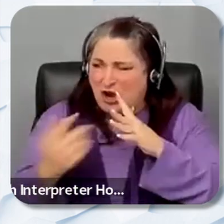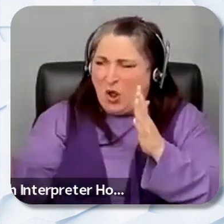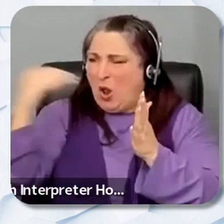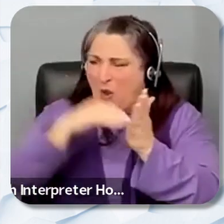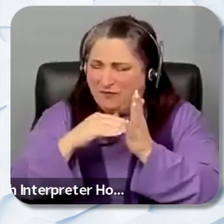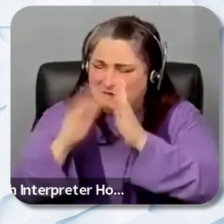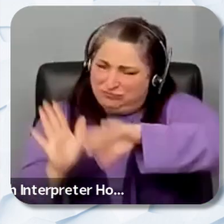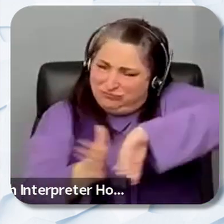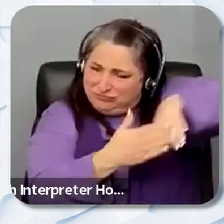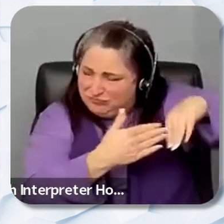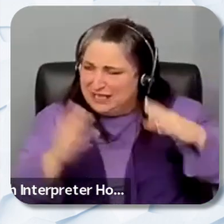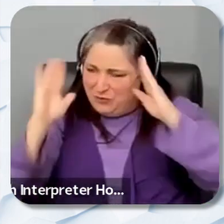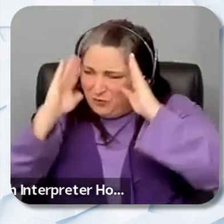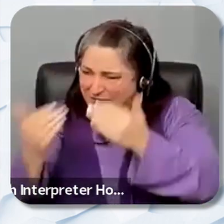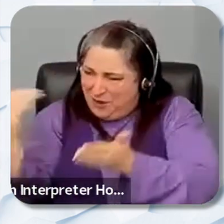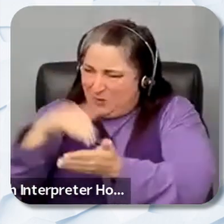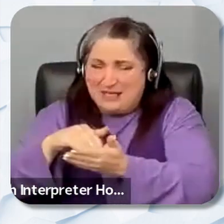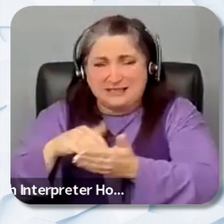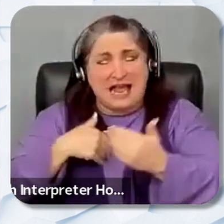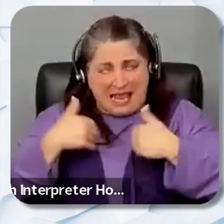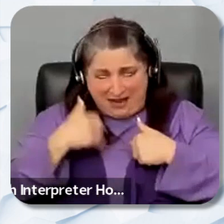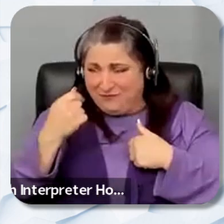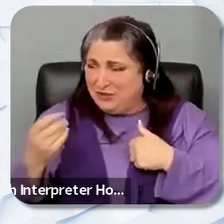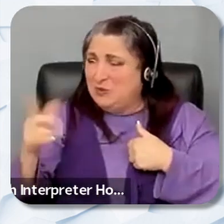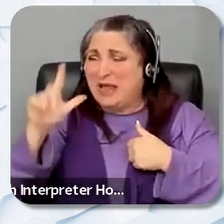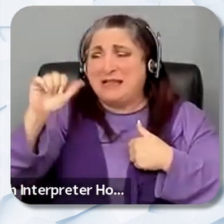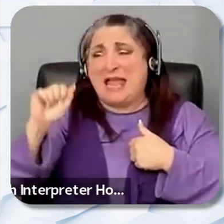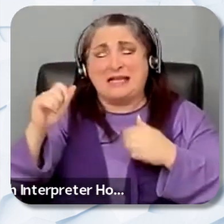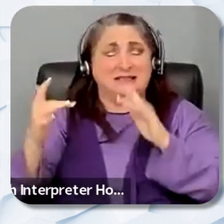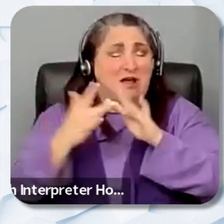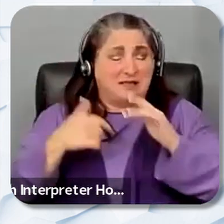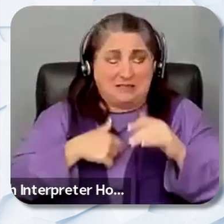LEAs already reach out to me saying that that is what they would like to do. Then you would